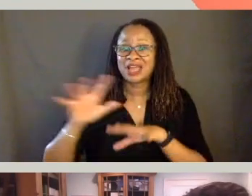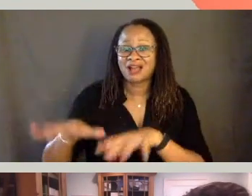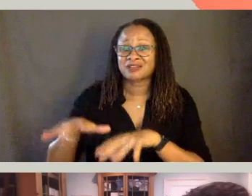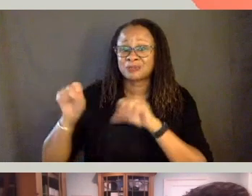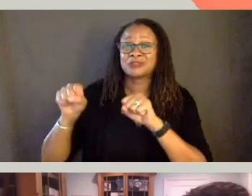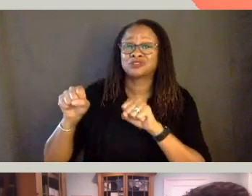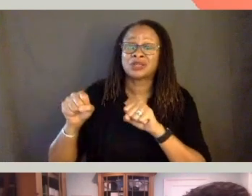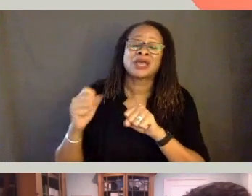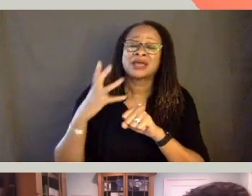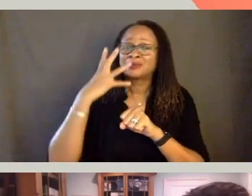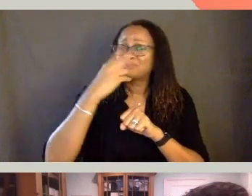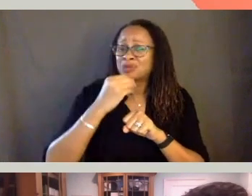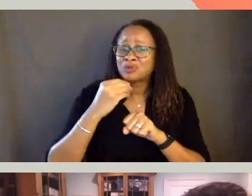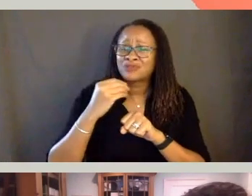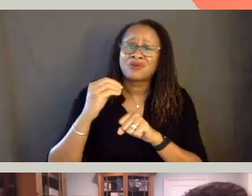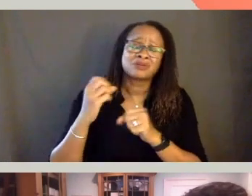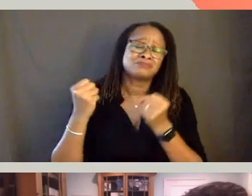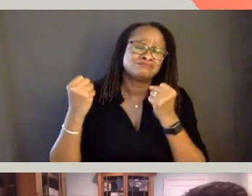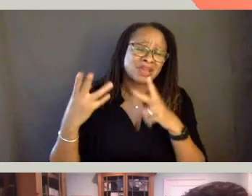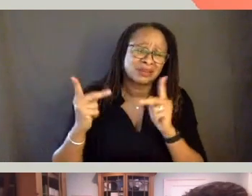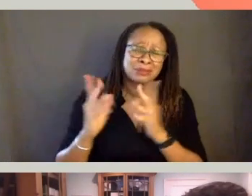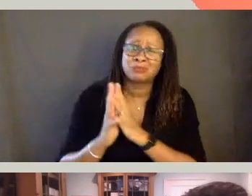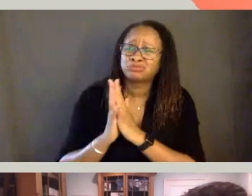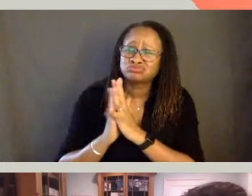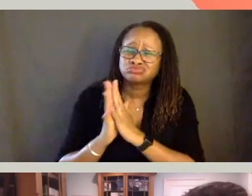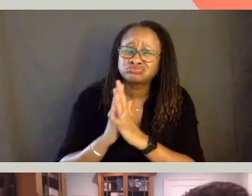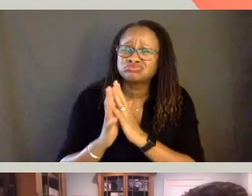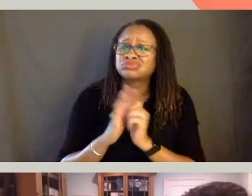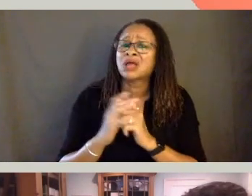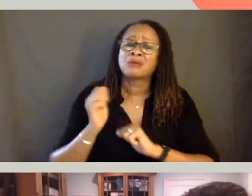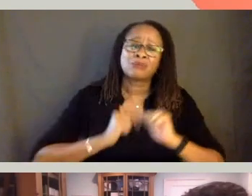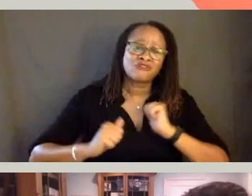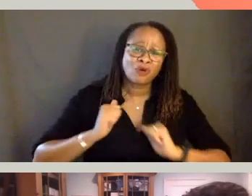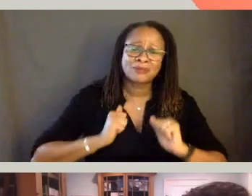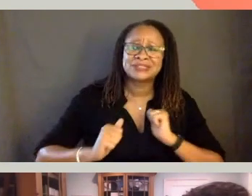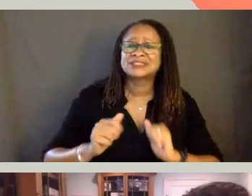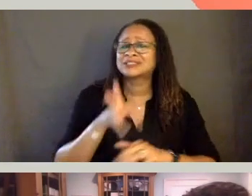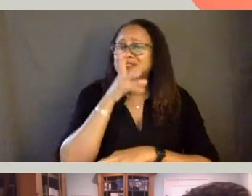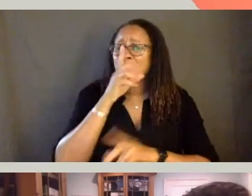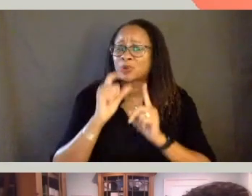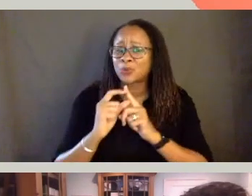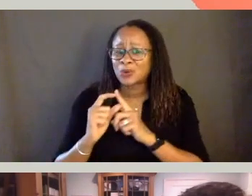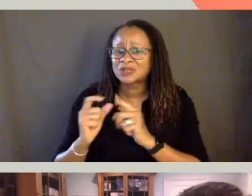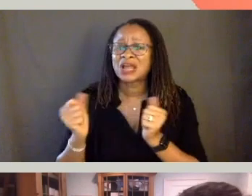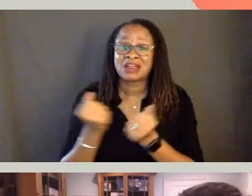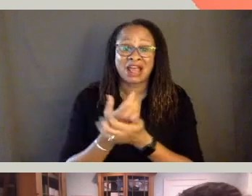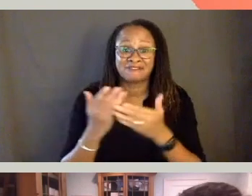It was like thousands of people and performances and spoken word and everything else.